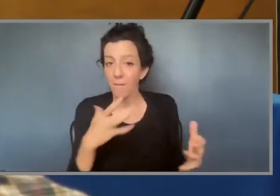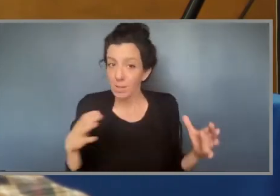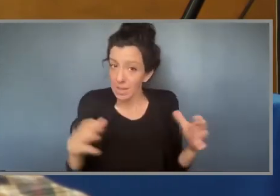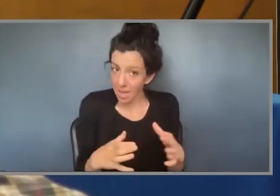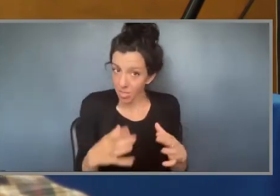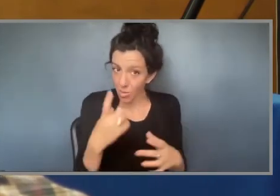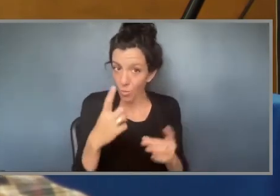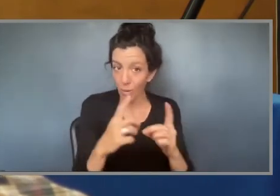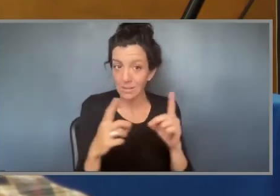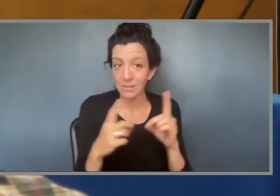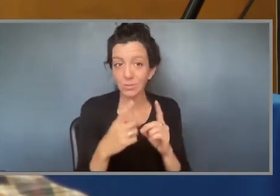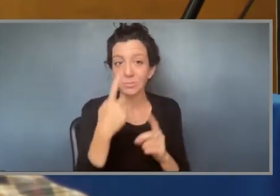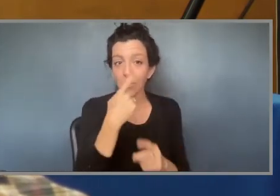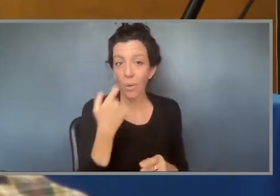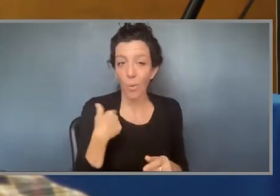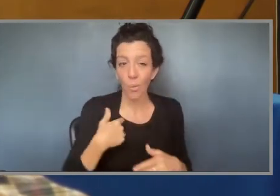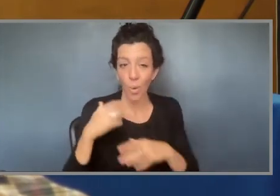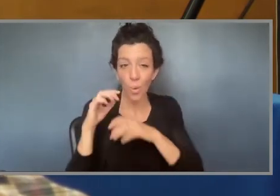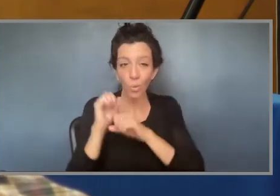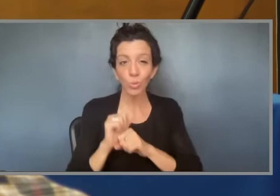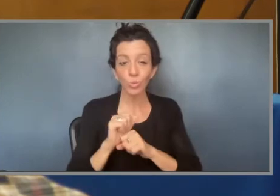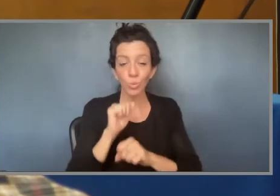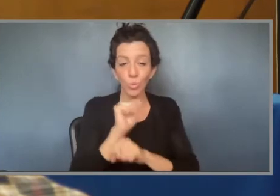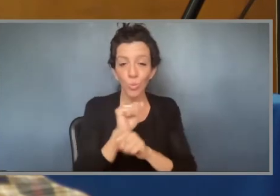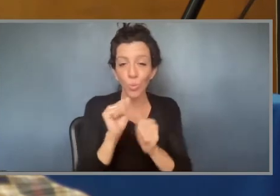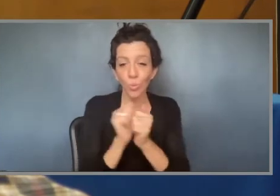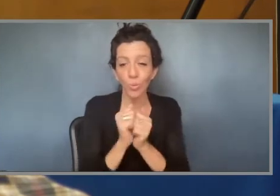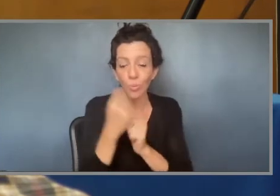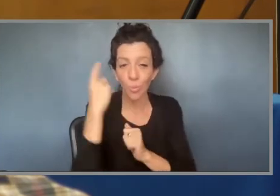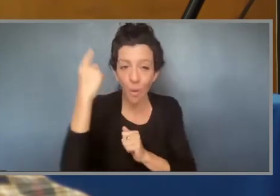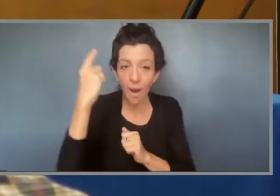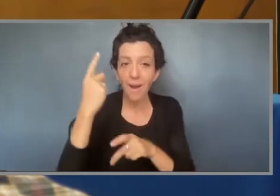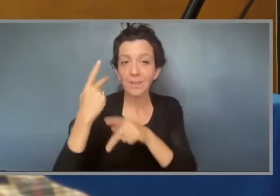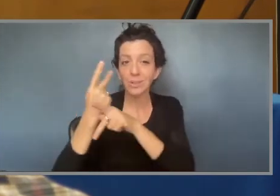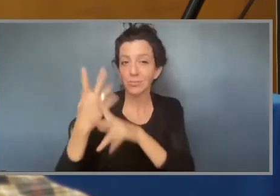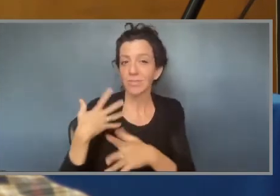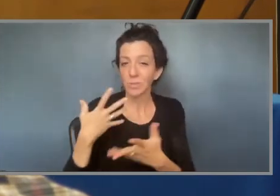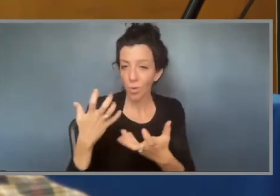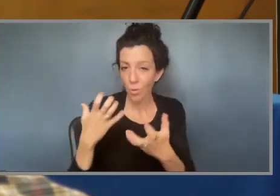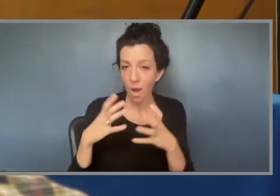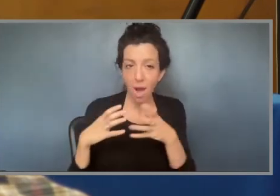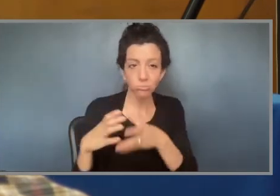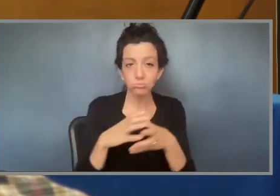Studio: Some other Community could say, we would like to be together in one district, because we were used to working